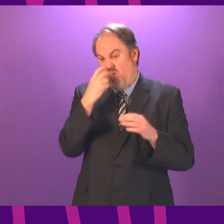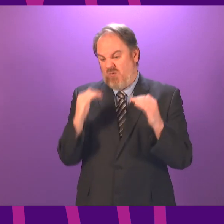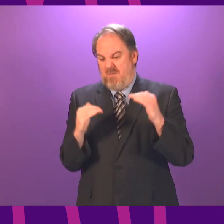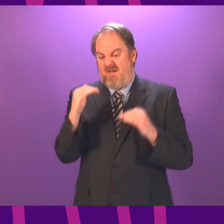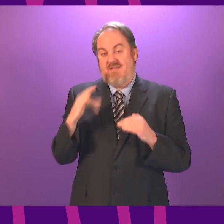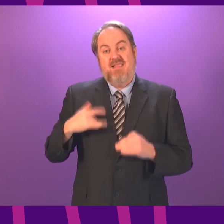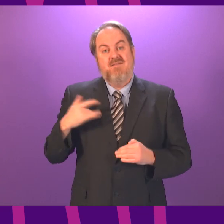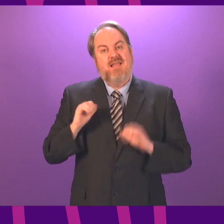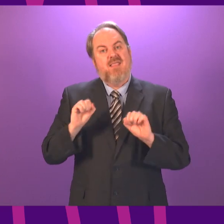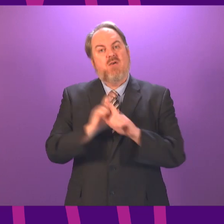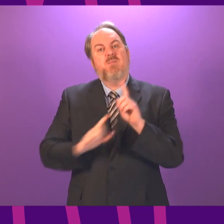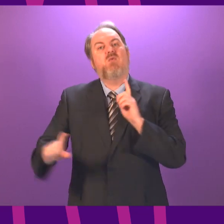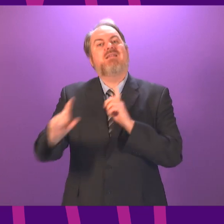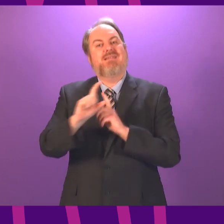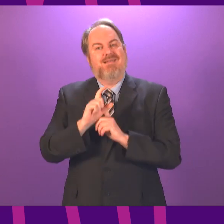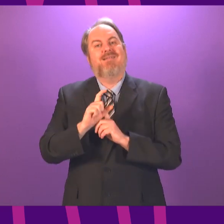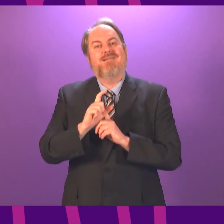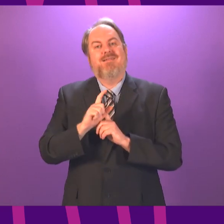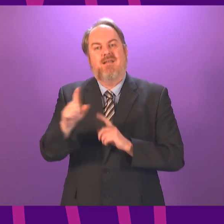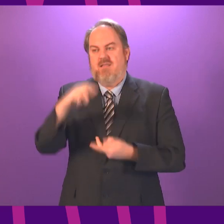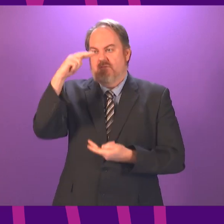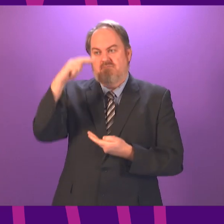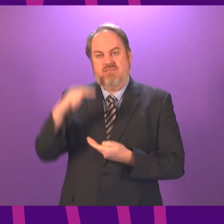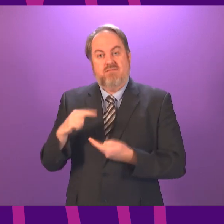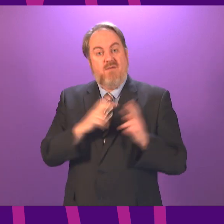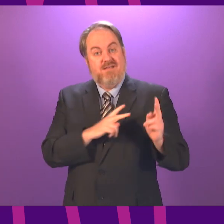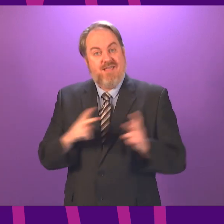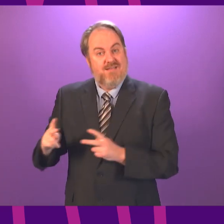to take some heart from that, because it strongly suggests that the vaccination programme is